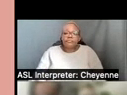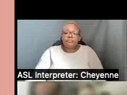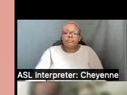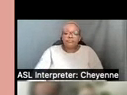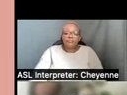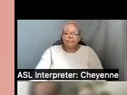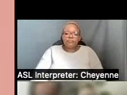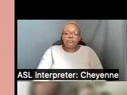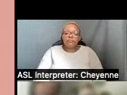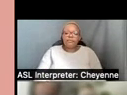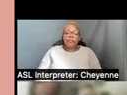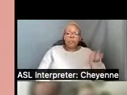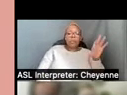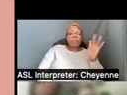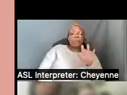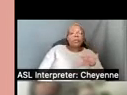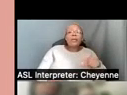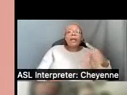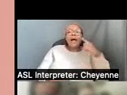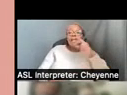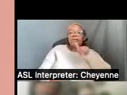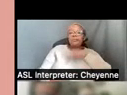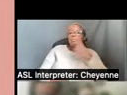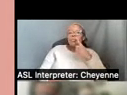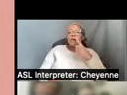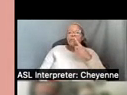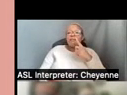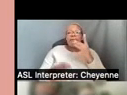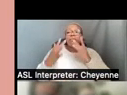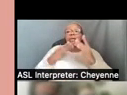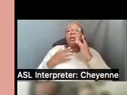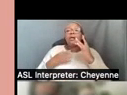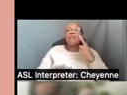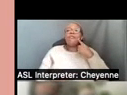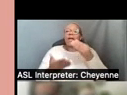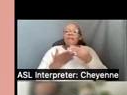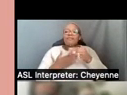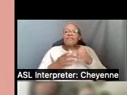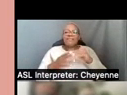I think personally one of the shortcoming of our funding ecosystem and this speaks to audience